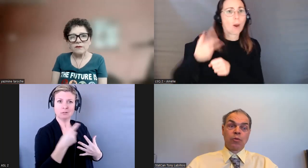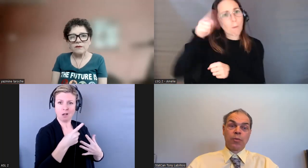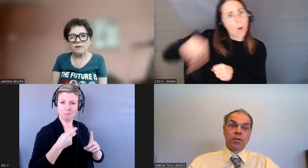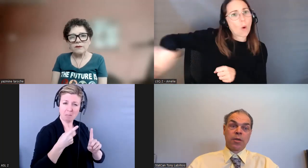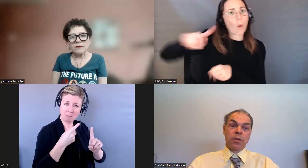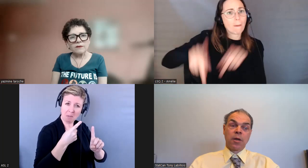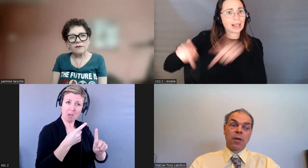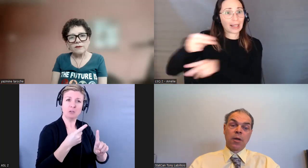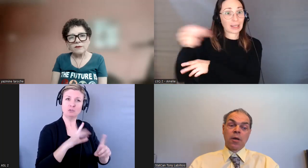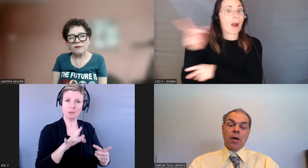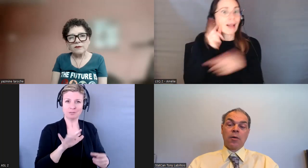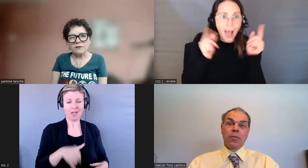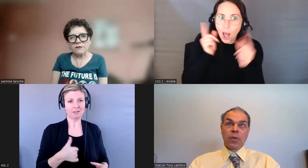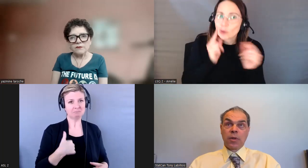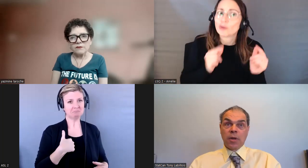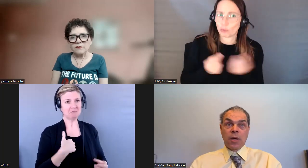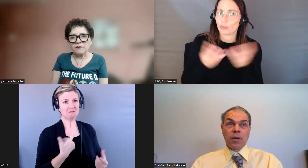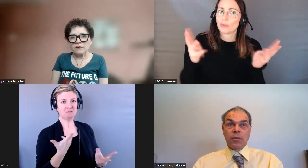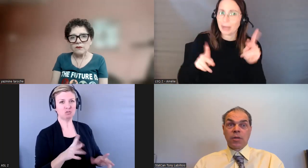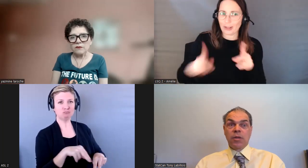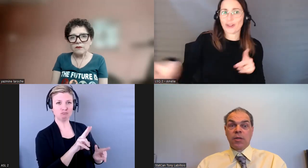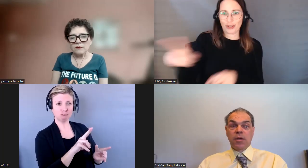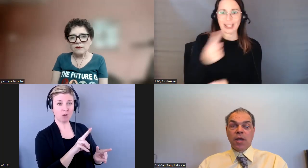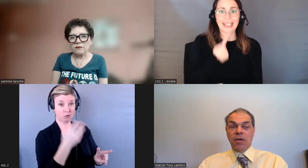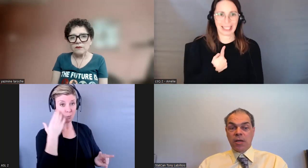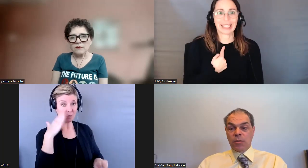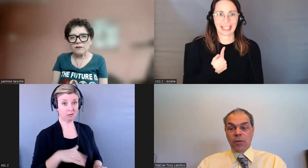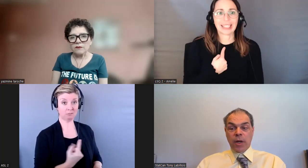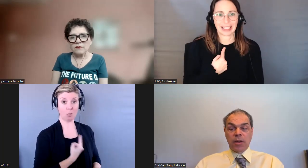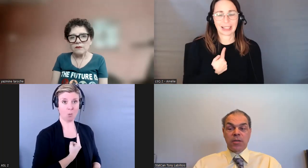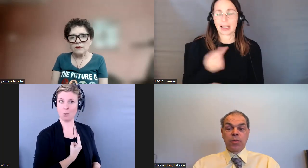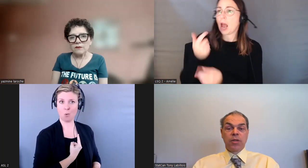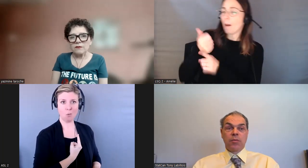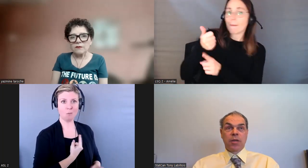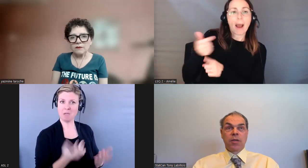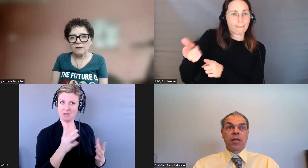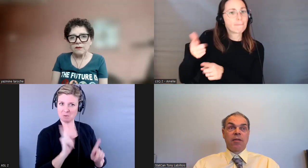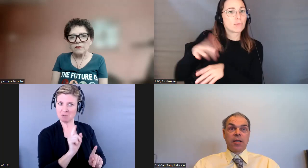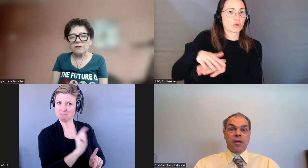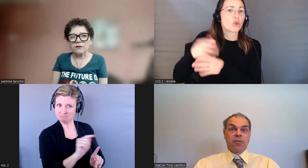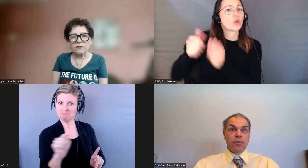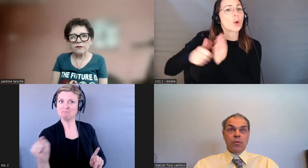Be A Champion I've heard it for many people actually who work not only in accessibility